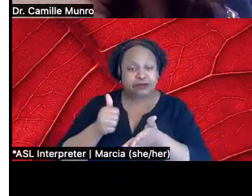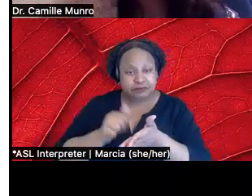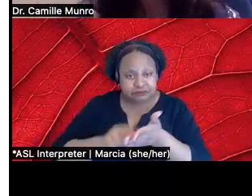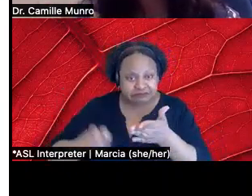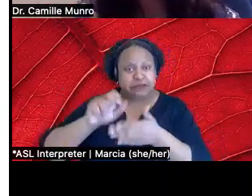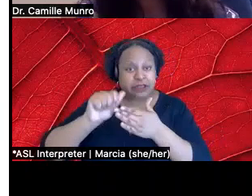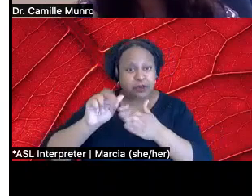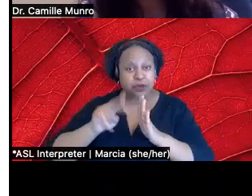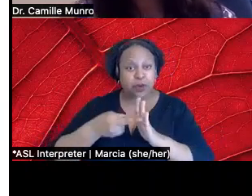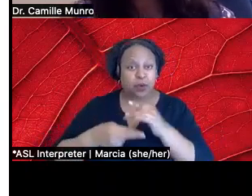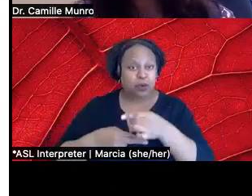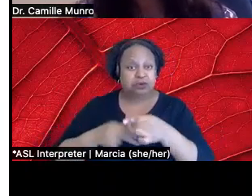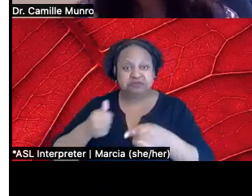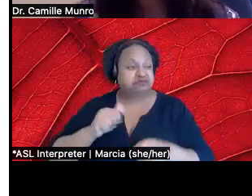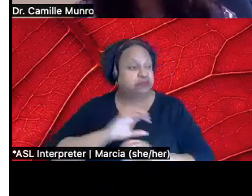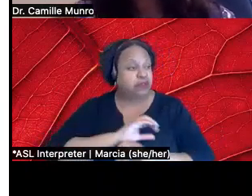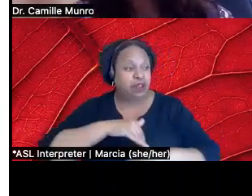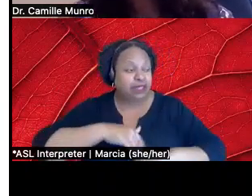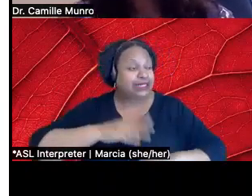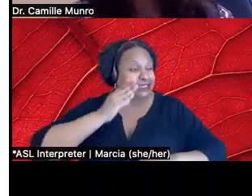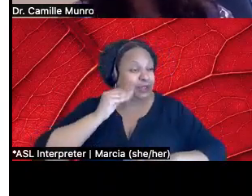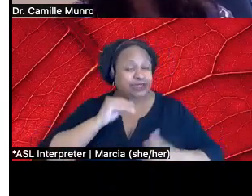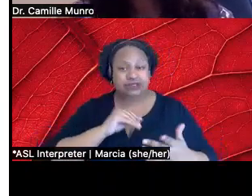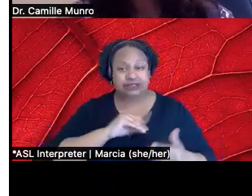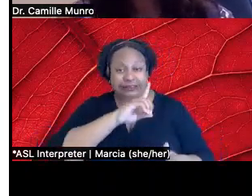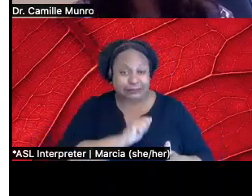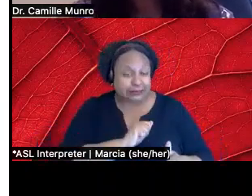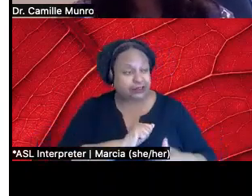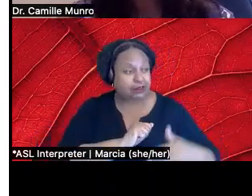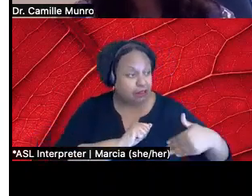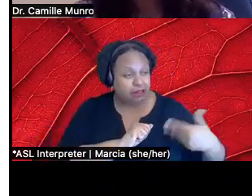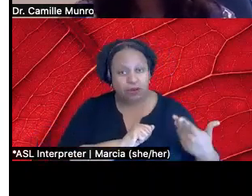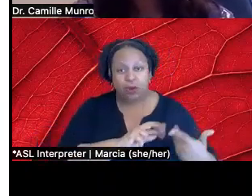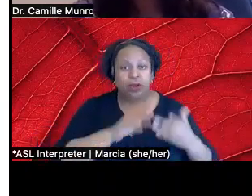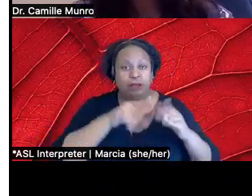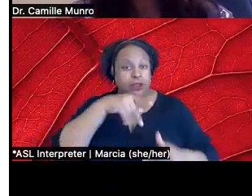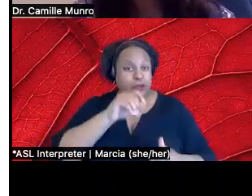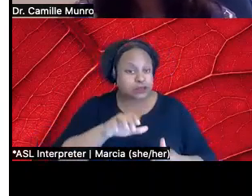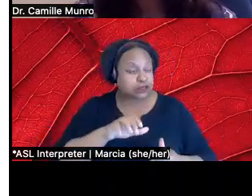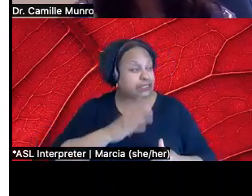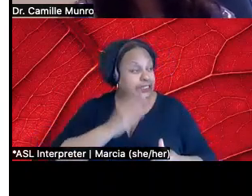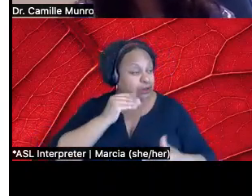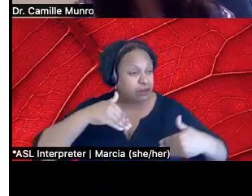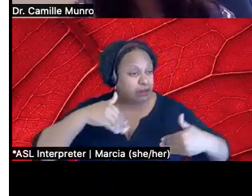a person with a disability was experienced or a person of color who experiences racism.